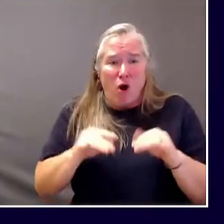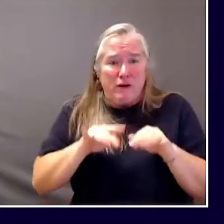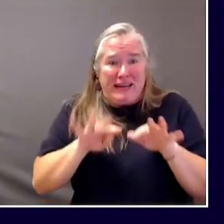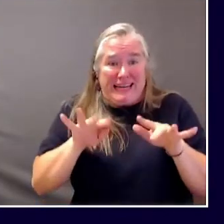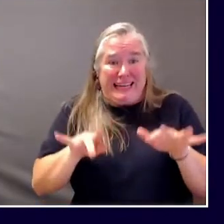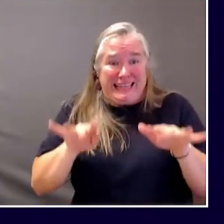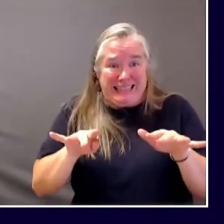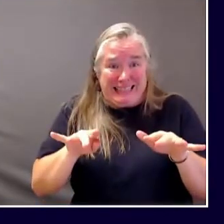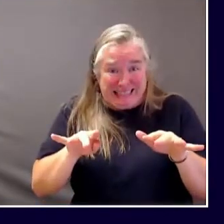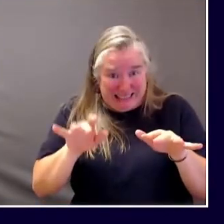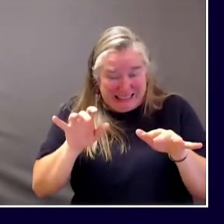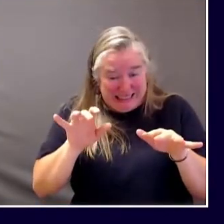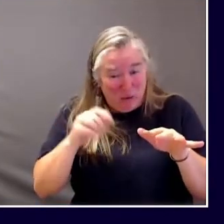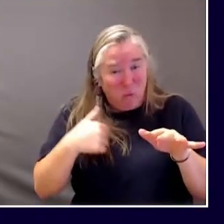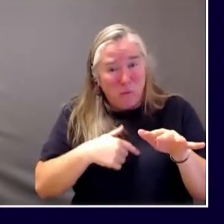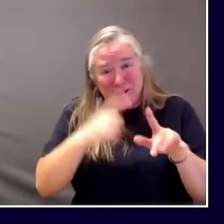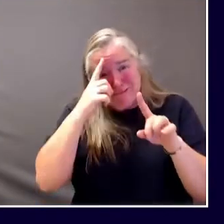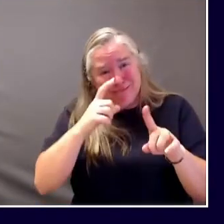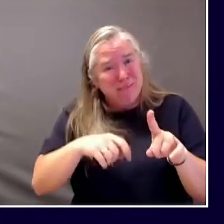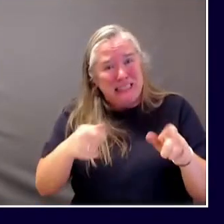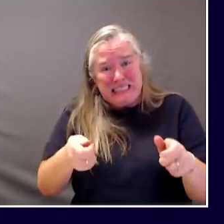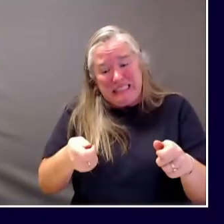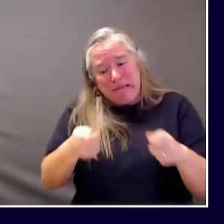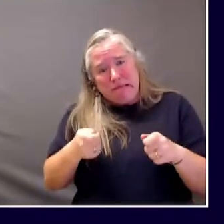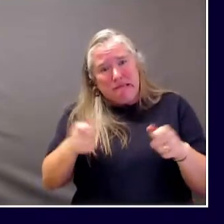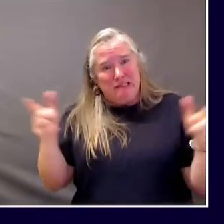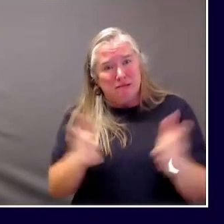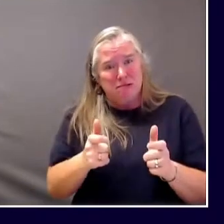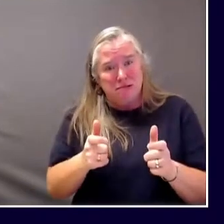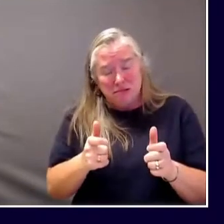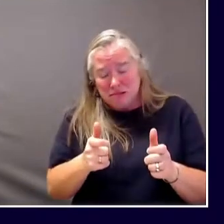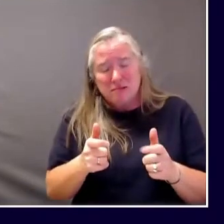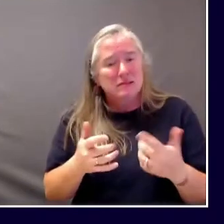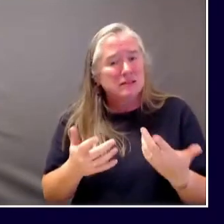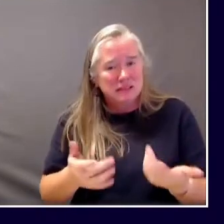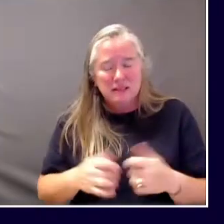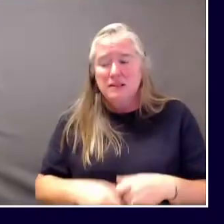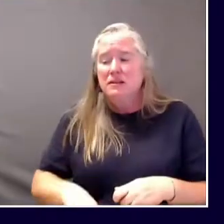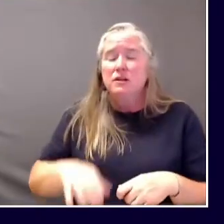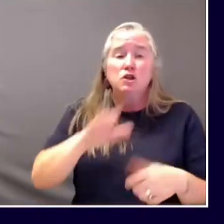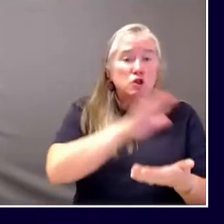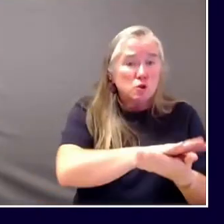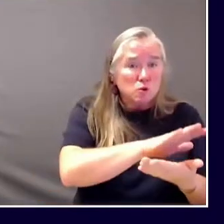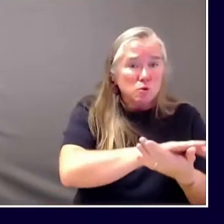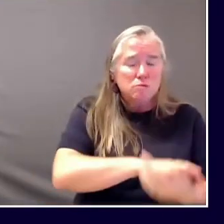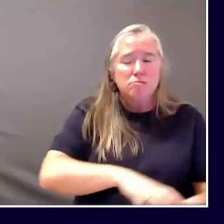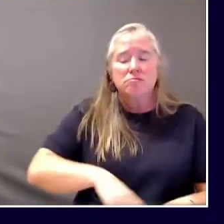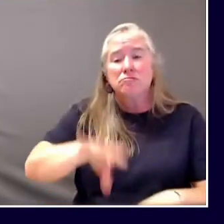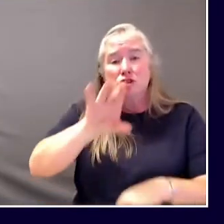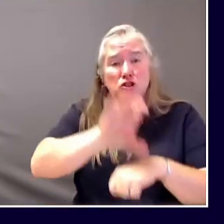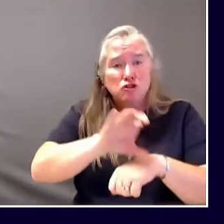whether it's school based gathering church based gathering